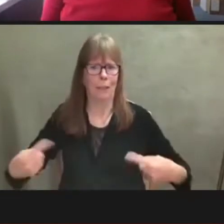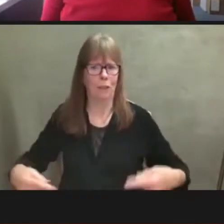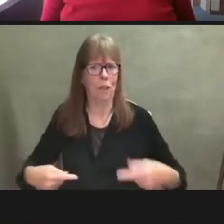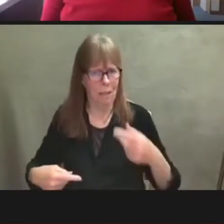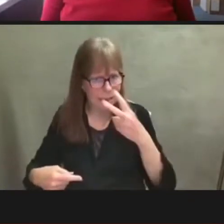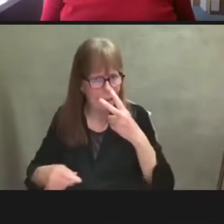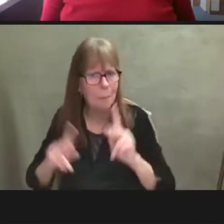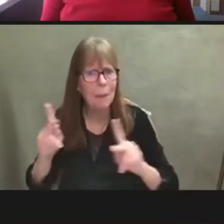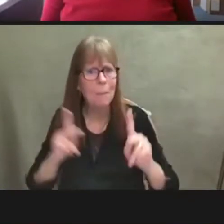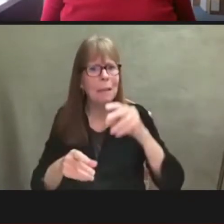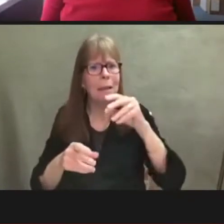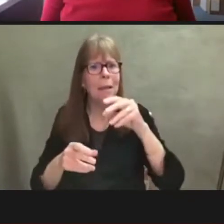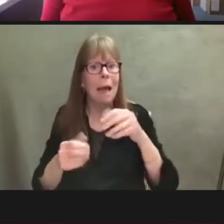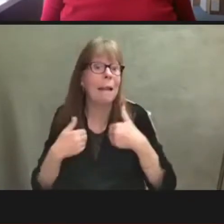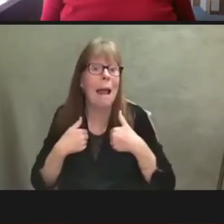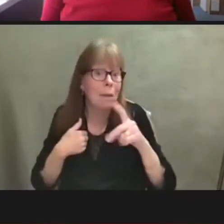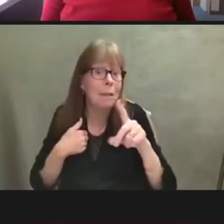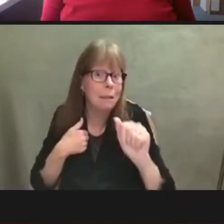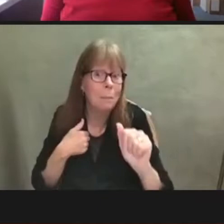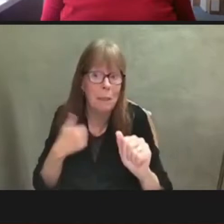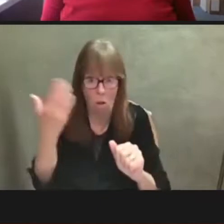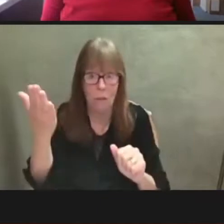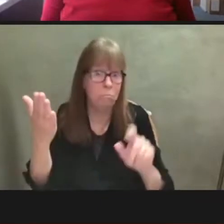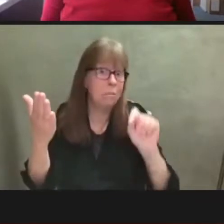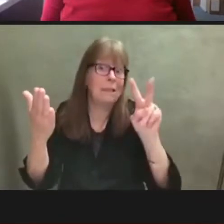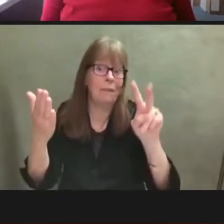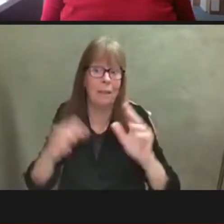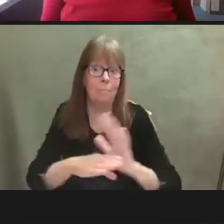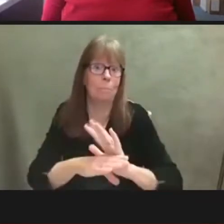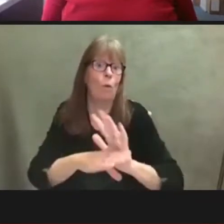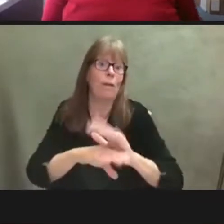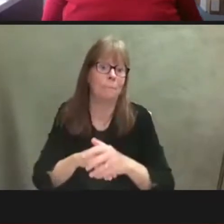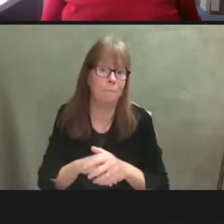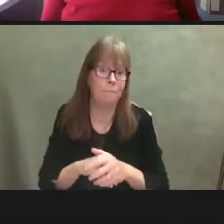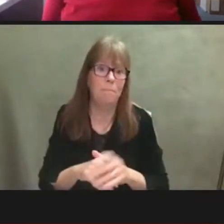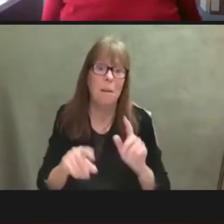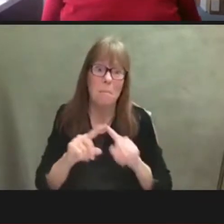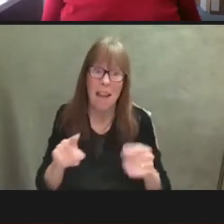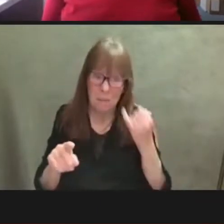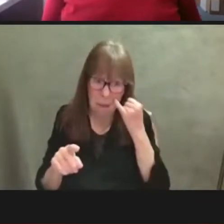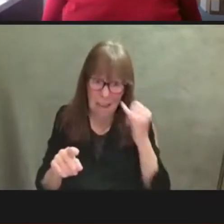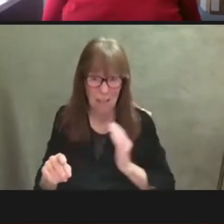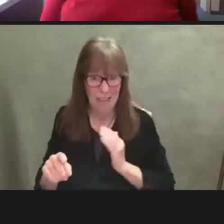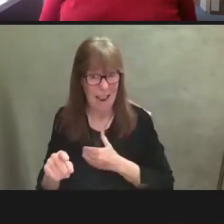But look, yeah, I mean, what we're trying to fight at the national level and in our